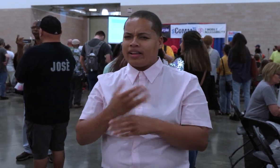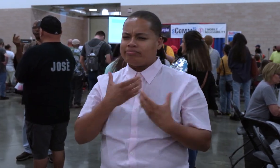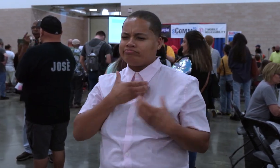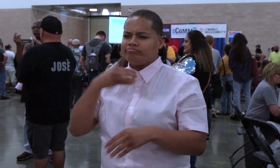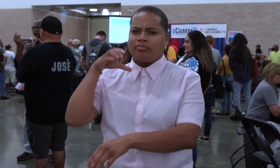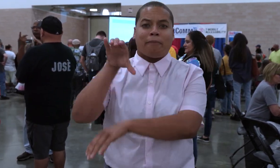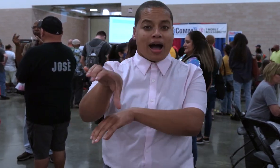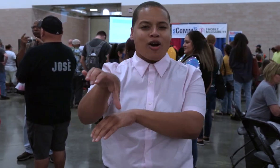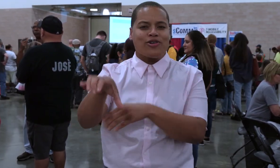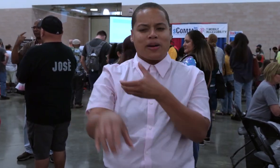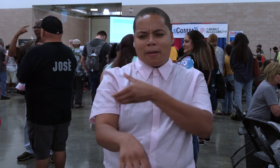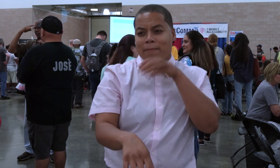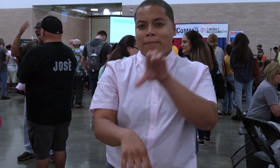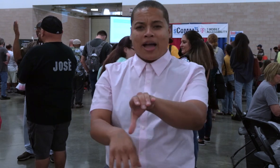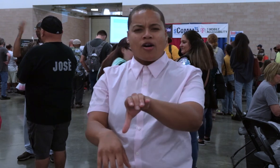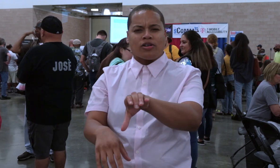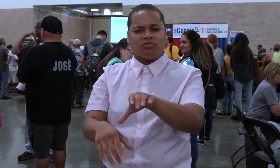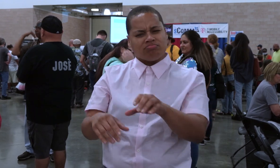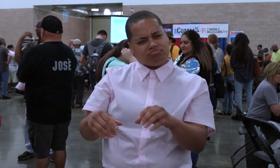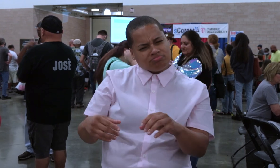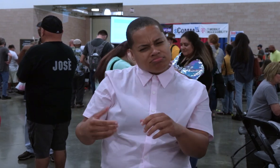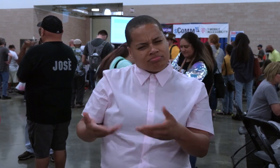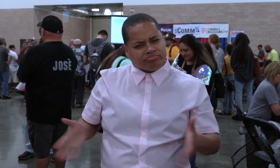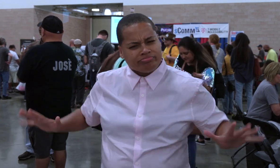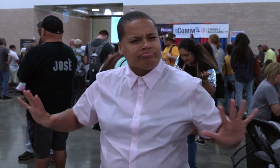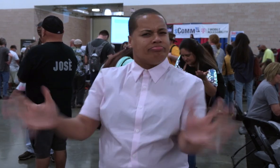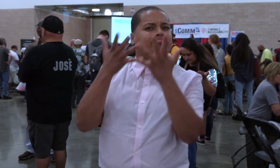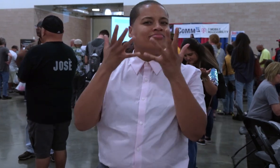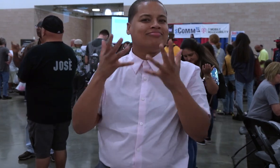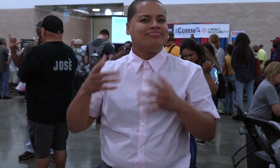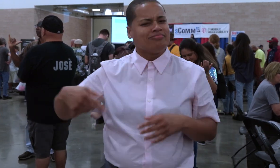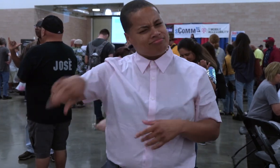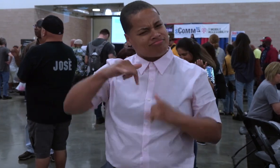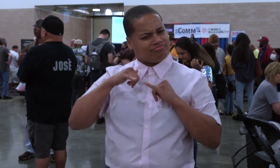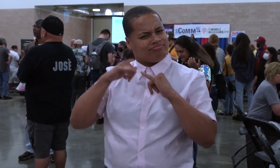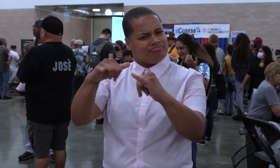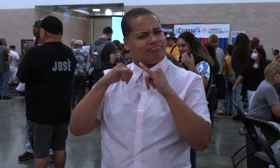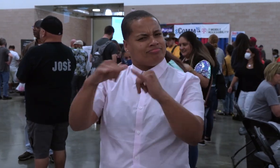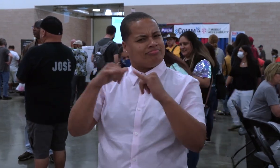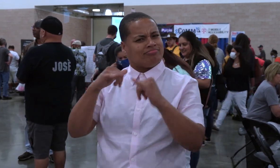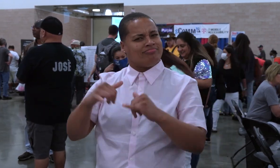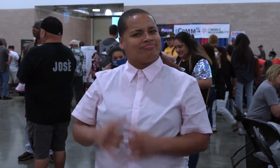I empower and encourage all others to do the same.